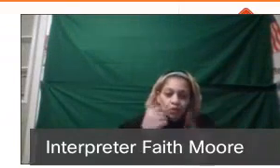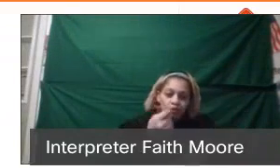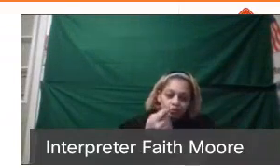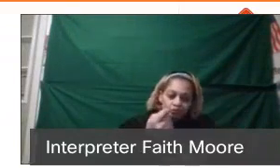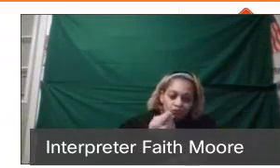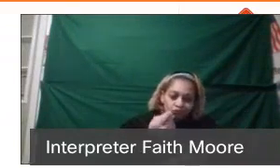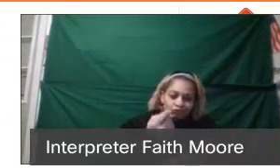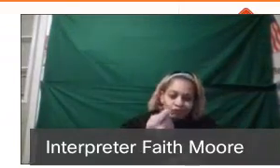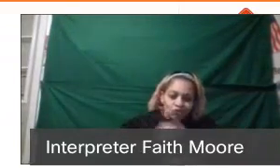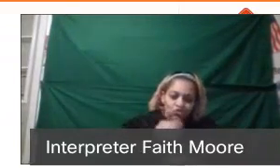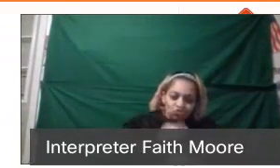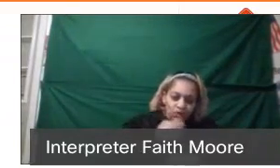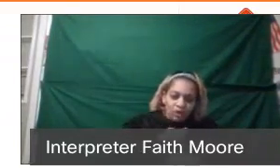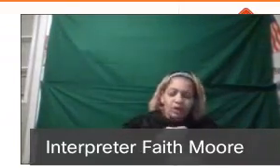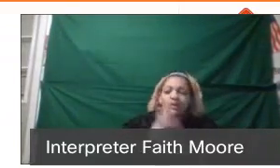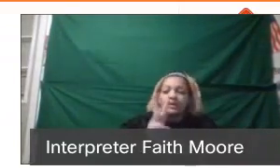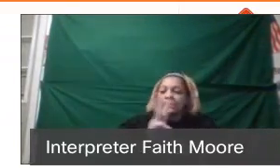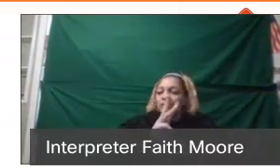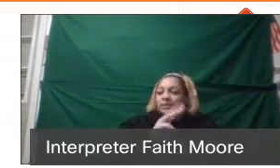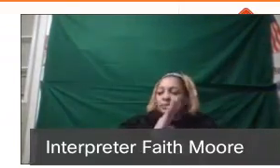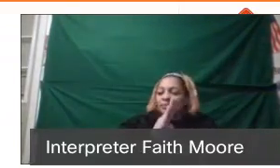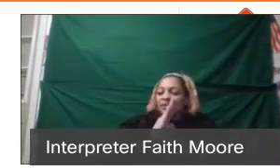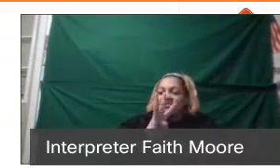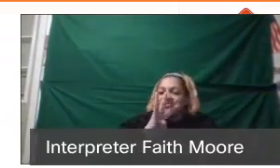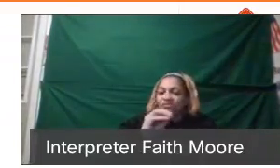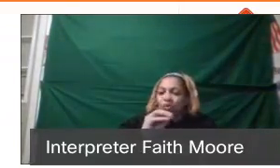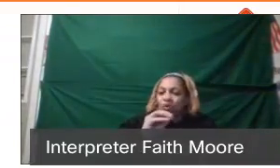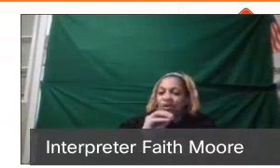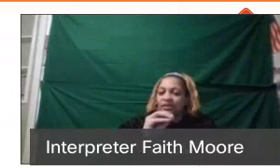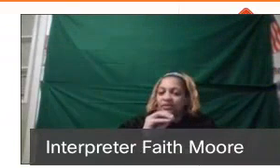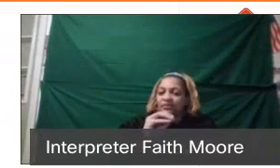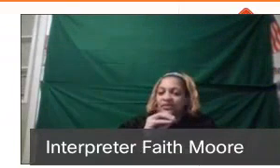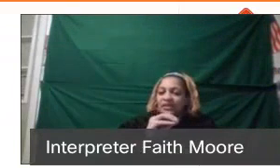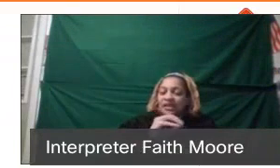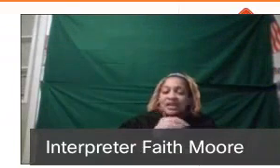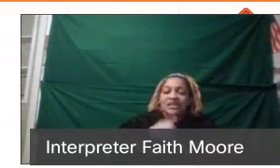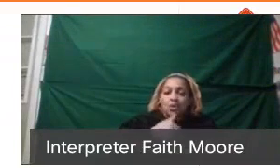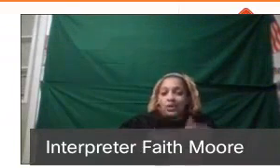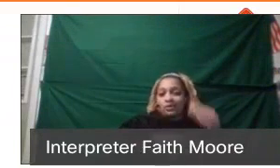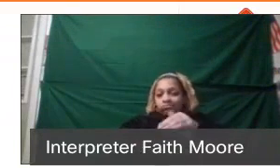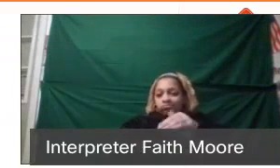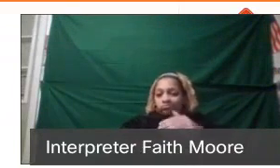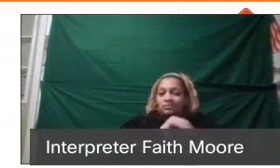That may be 40 and we go up to a WB 62. I'm guessing it's not at 62. so.